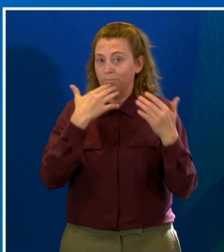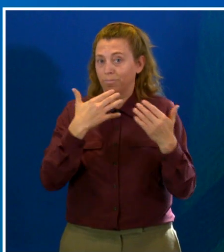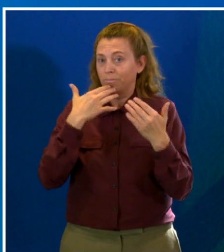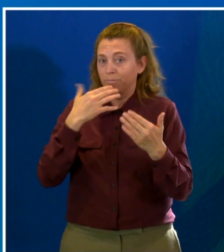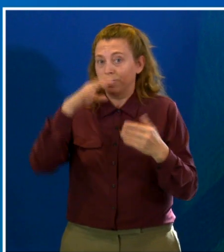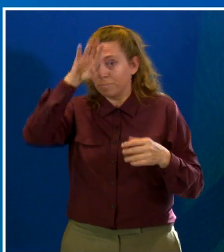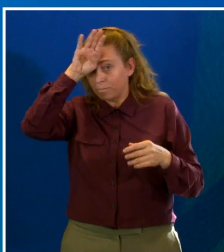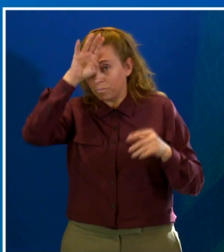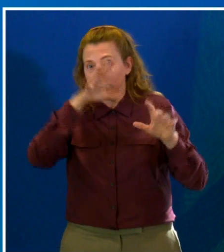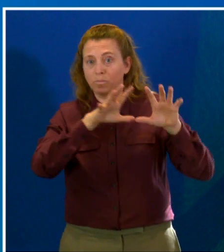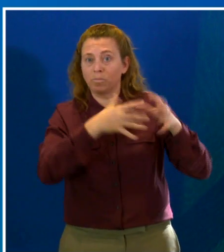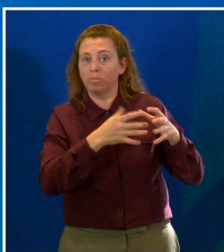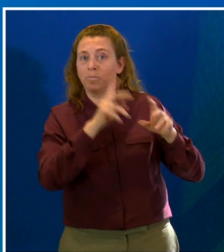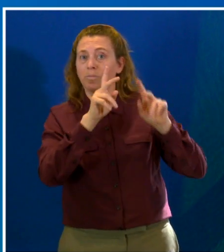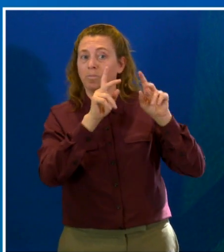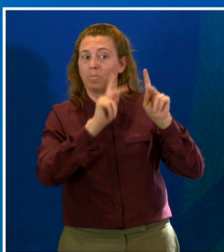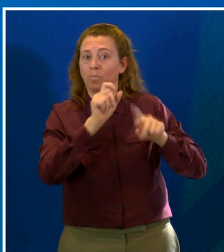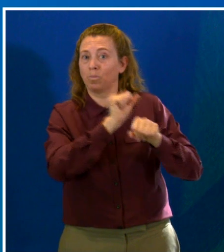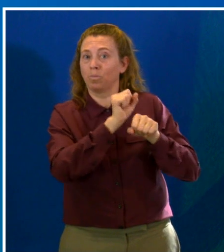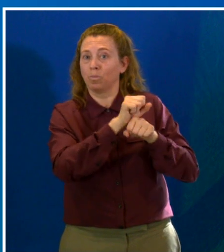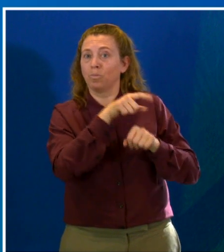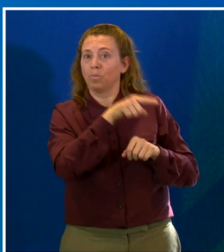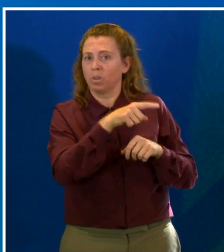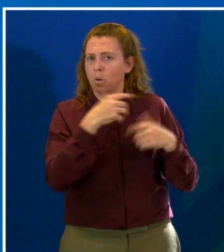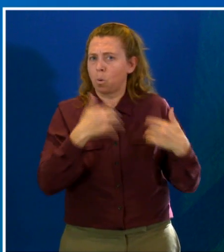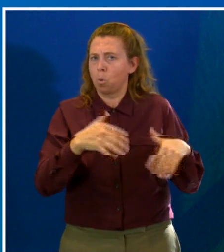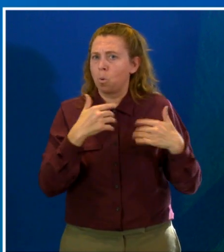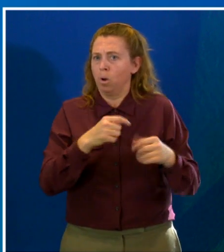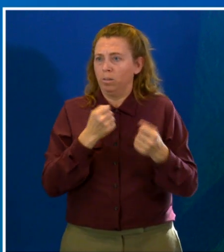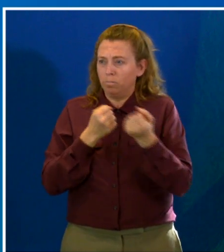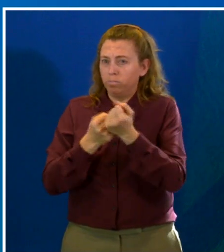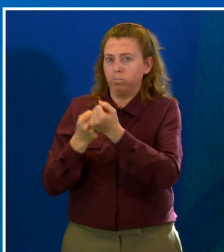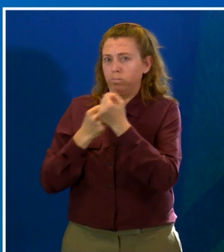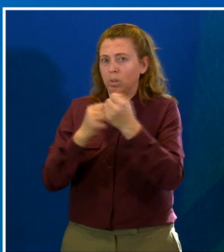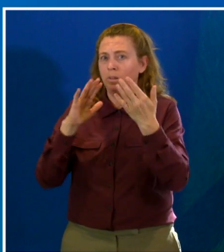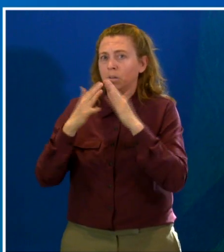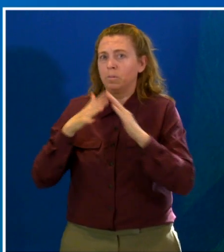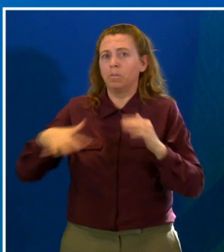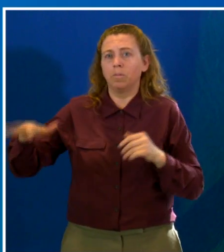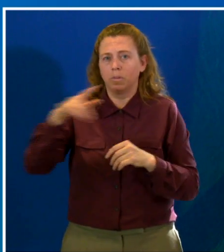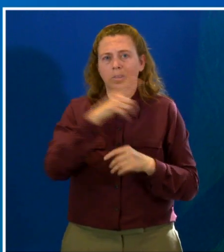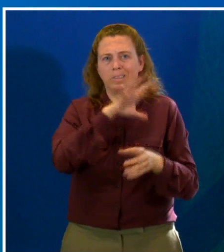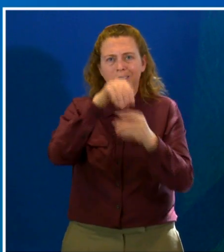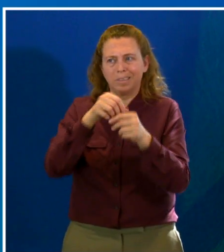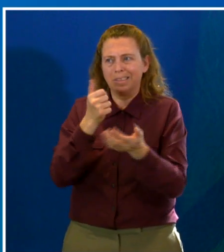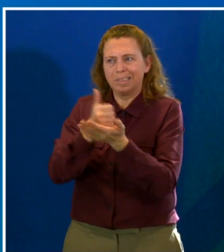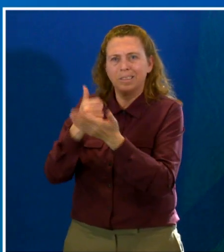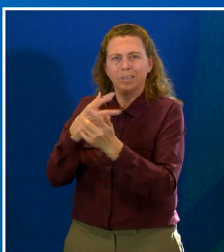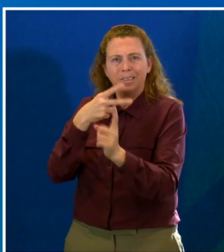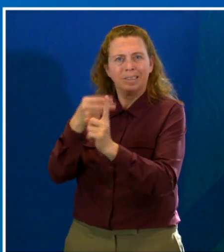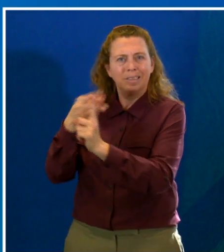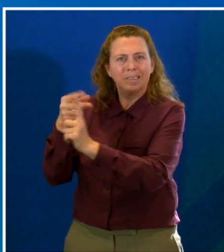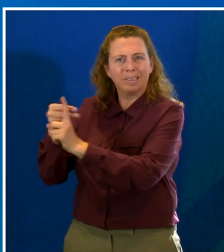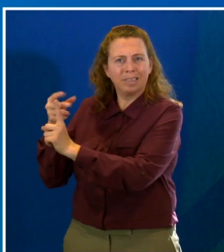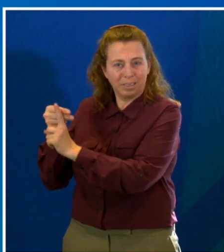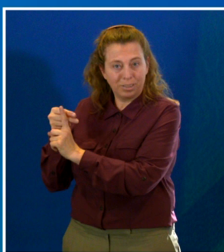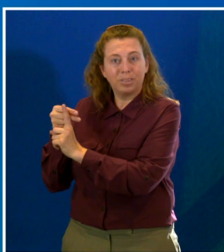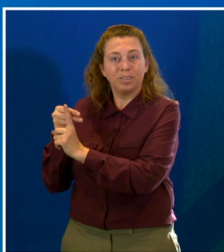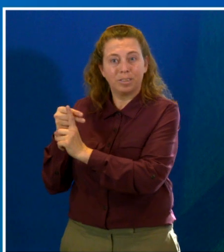In addition to providing trained medical personnel at the Tower Mall vaccination site to support treating anyone who might have